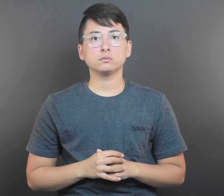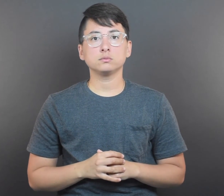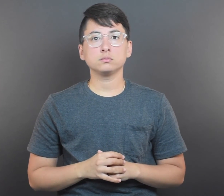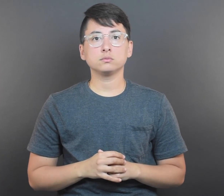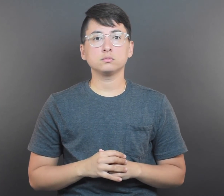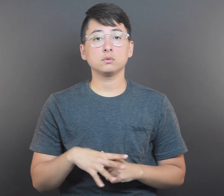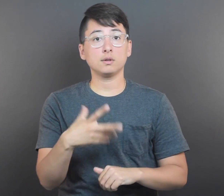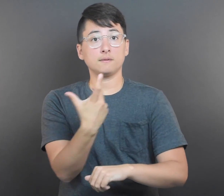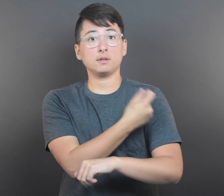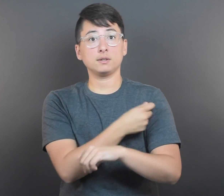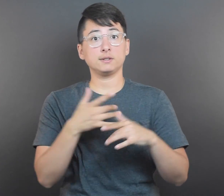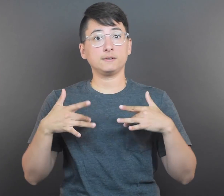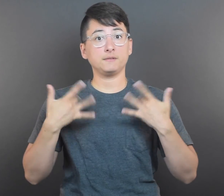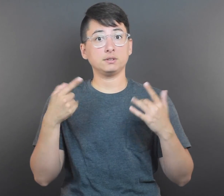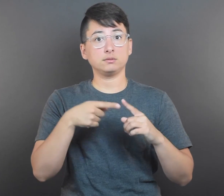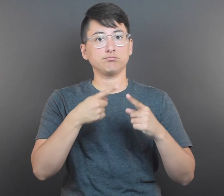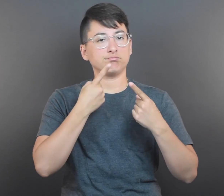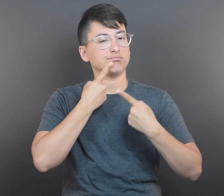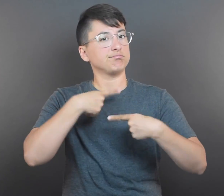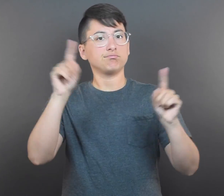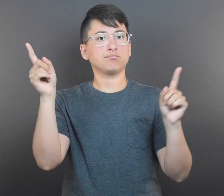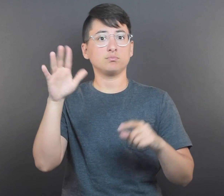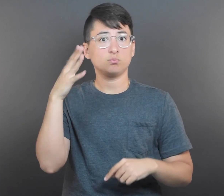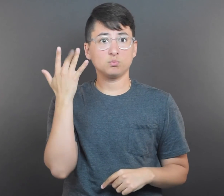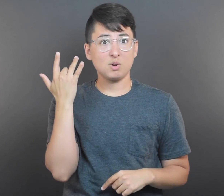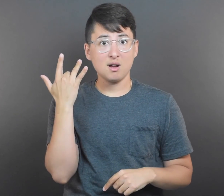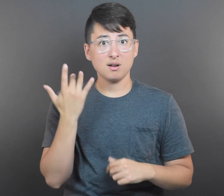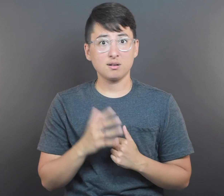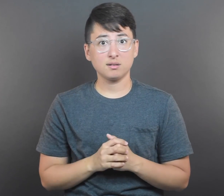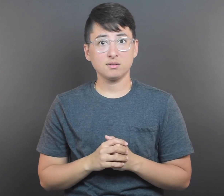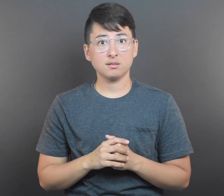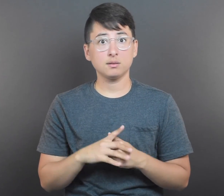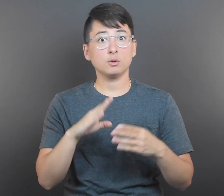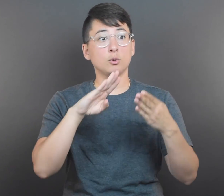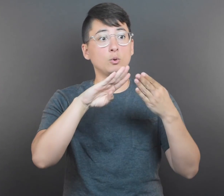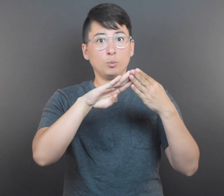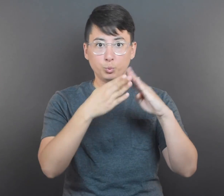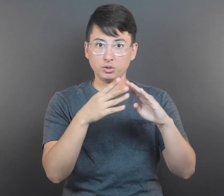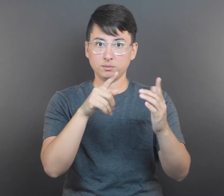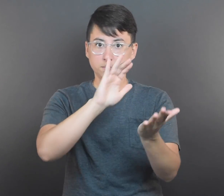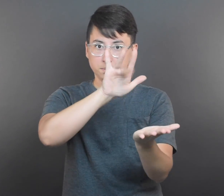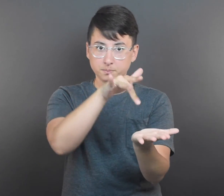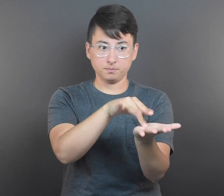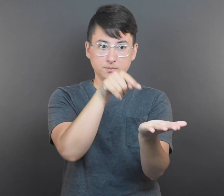The vaccination event succeeded due to a community-driven model tapping into